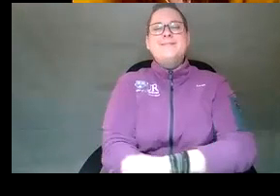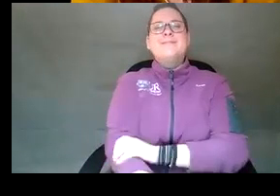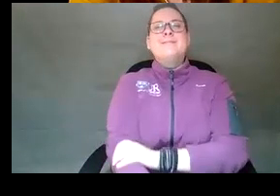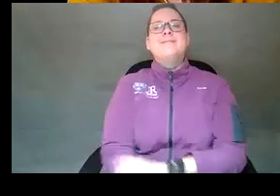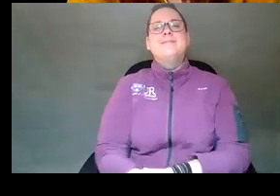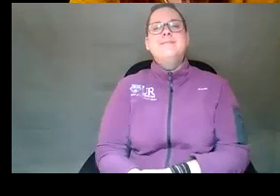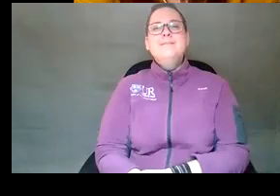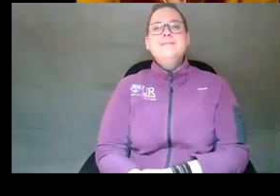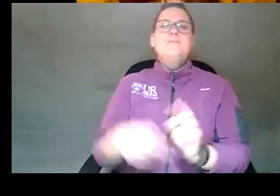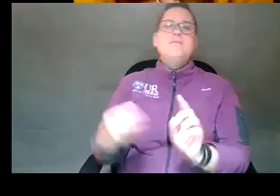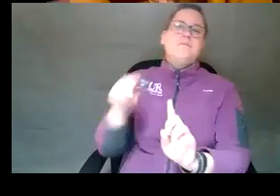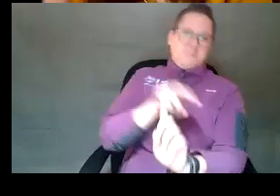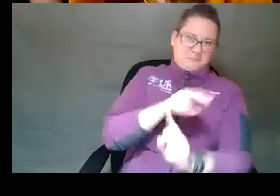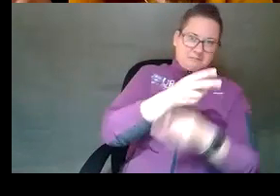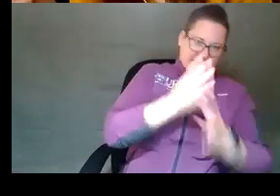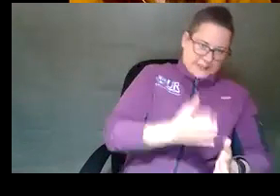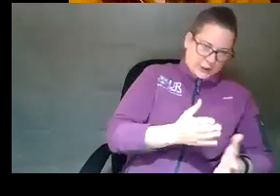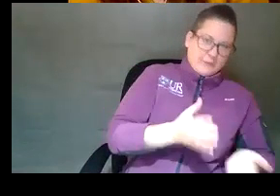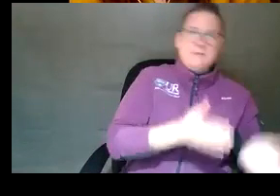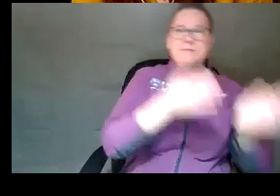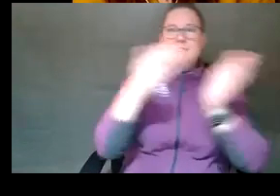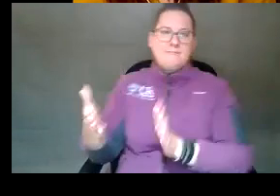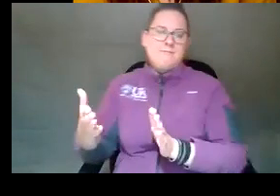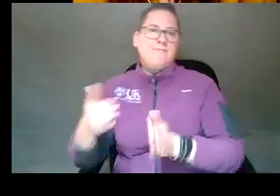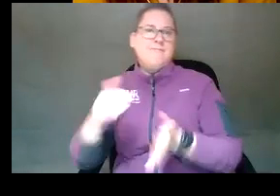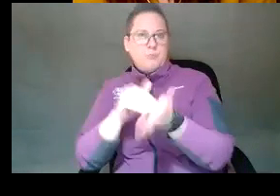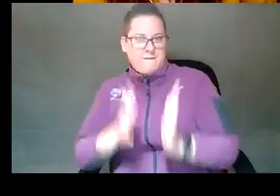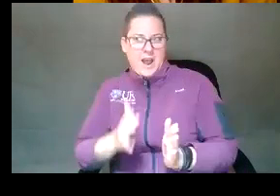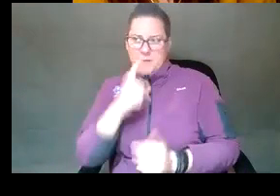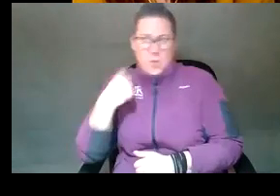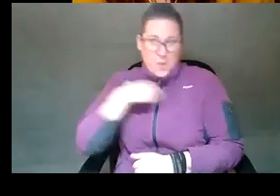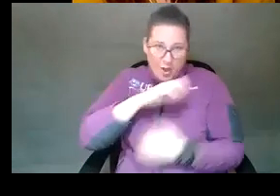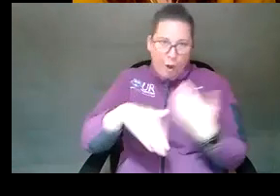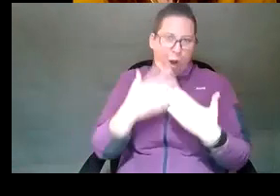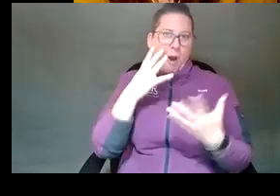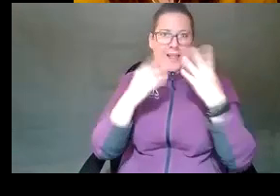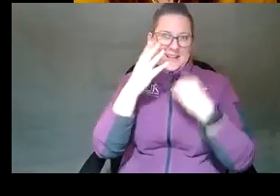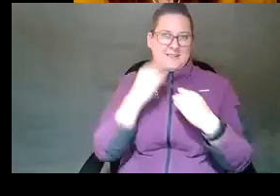so given that we're all experiencing telehealth I wanted to share a little bit from providers